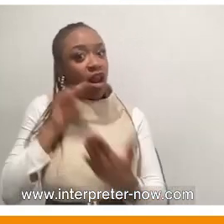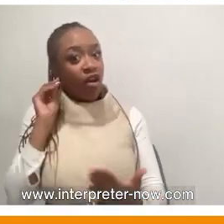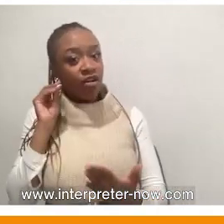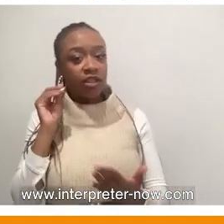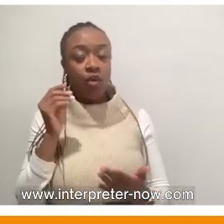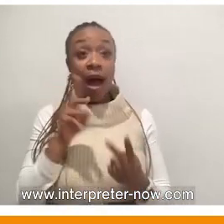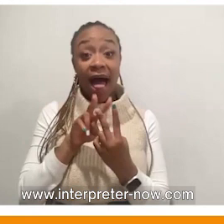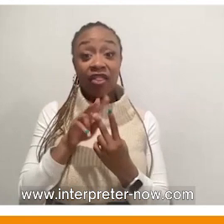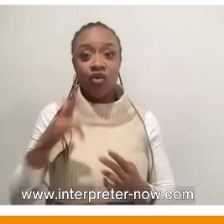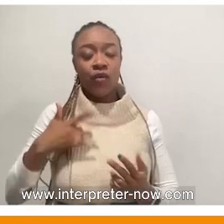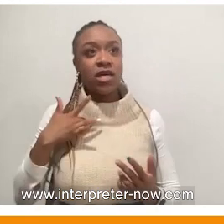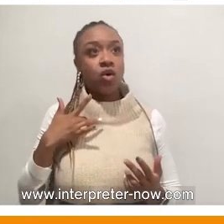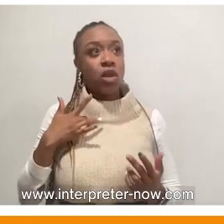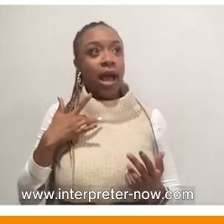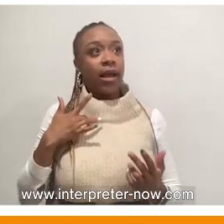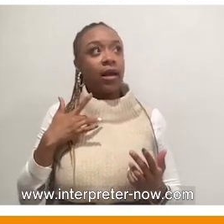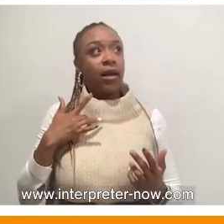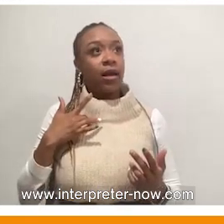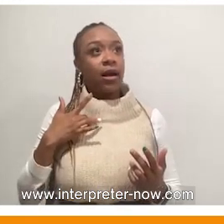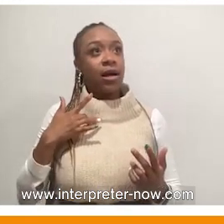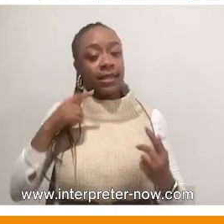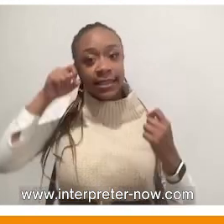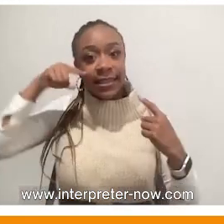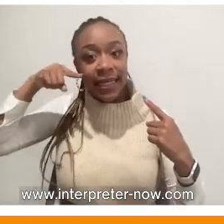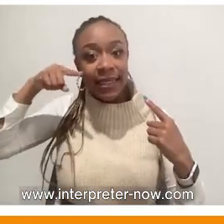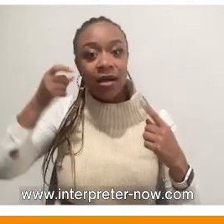So it's either an opportunity to feel seen, or it's an opportunity to learn and be like: